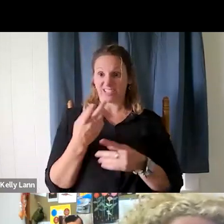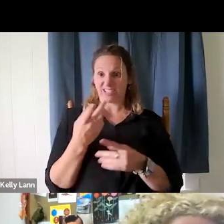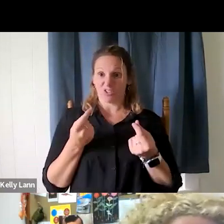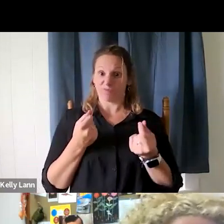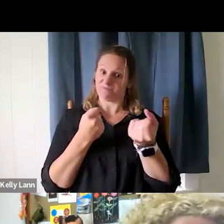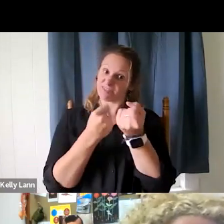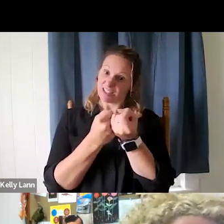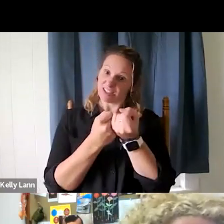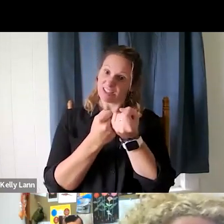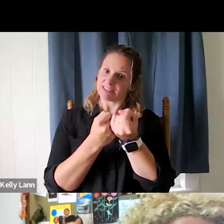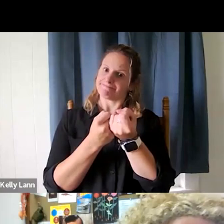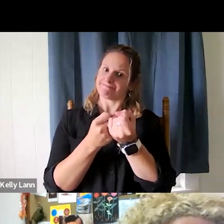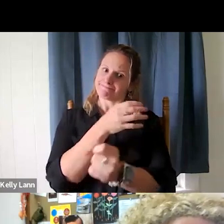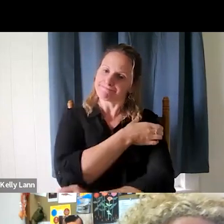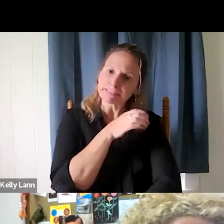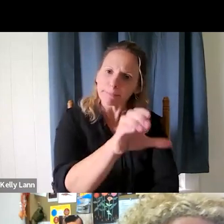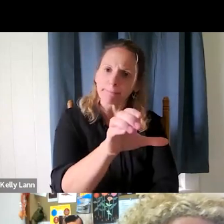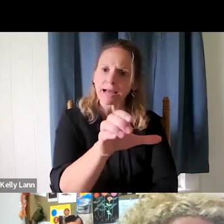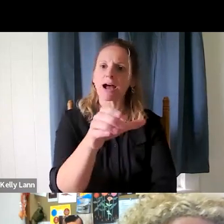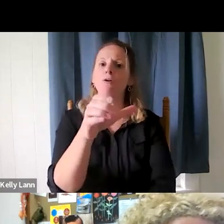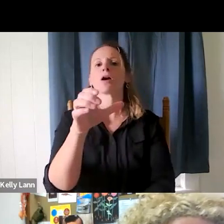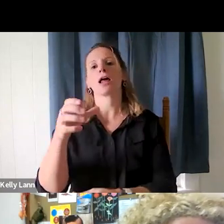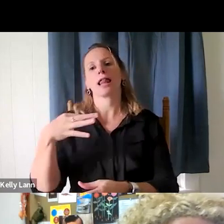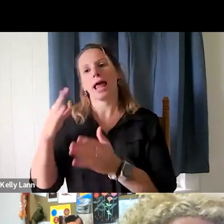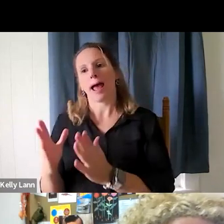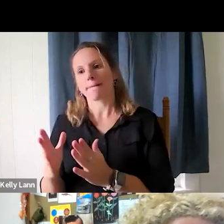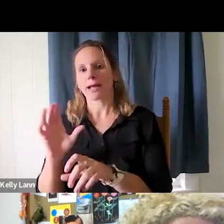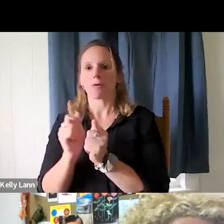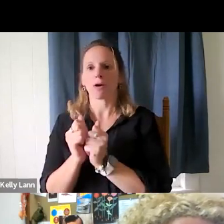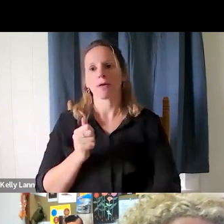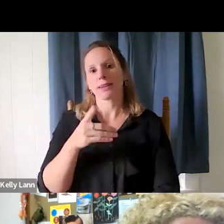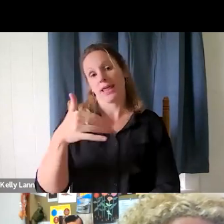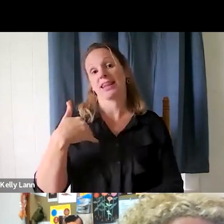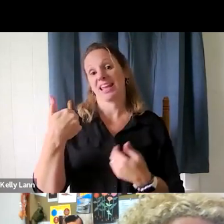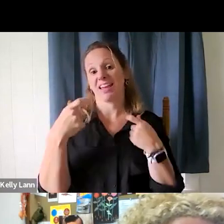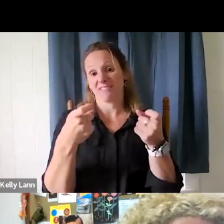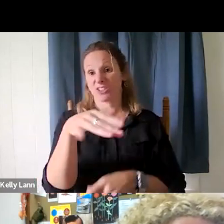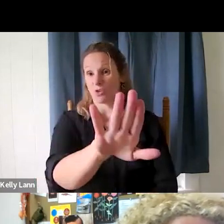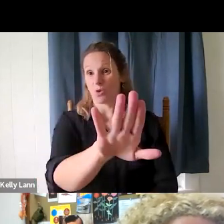for and empower the applicants I work with so that they have control over their applications